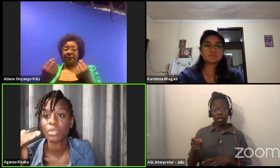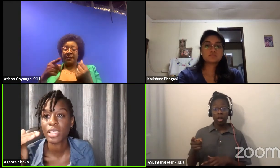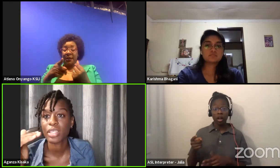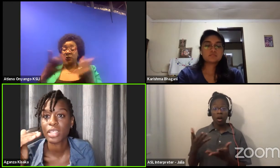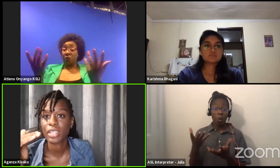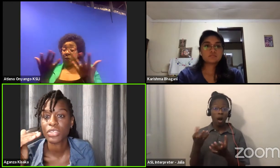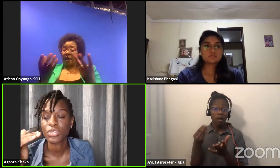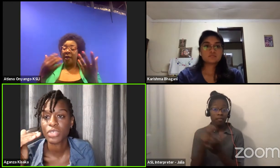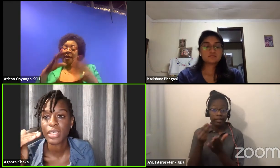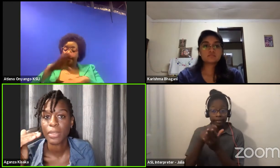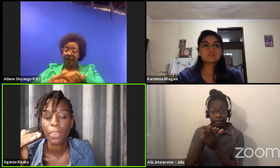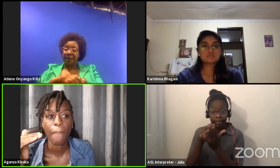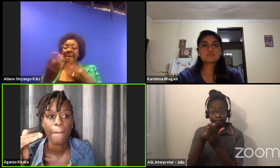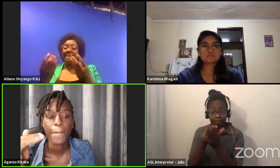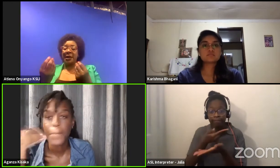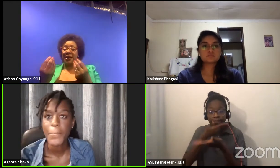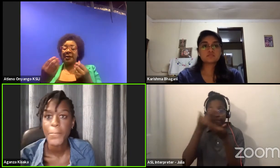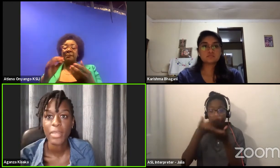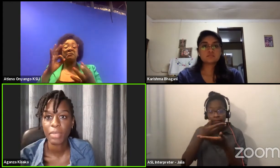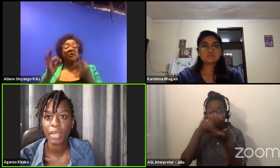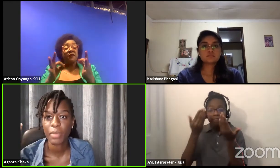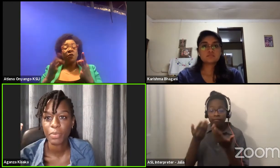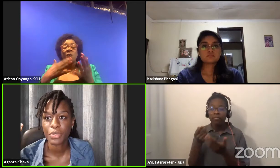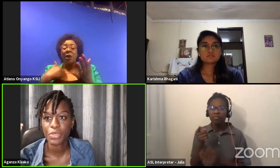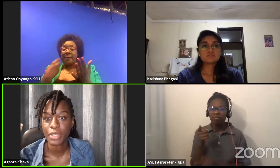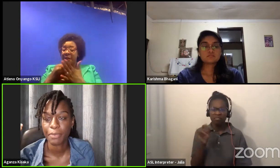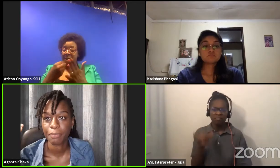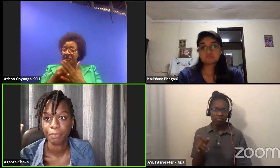If you want to earn money in the industry, become a producer,